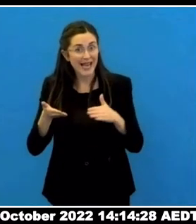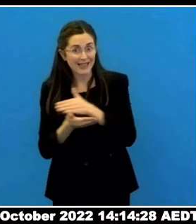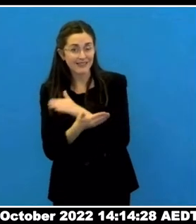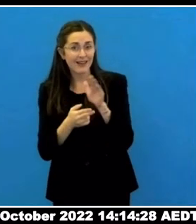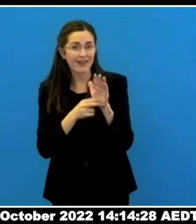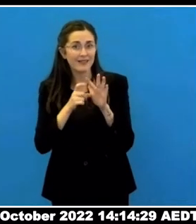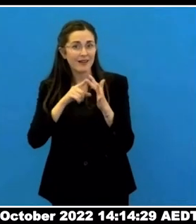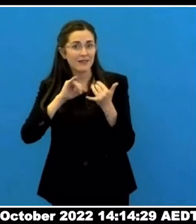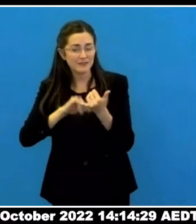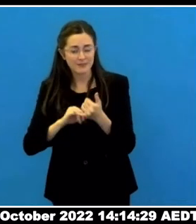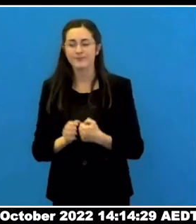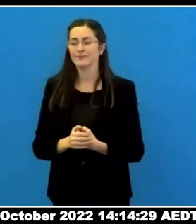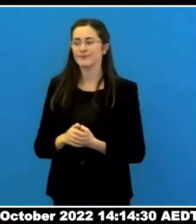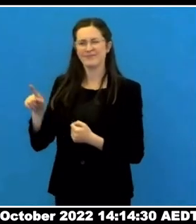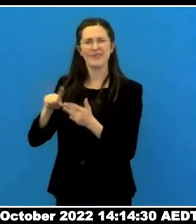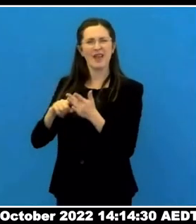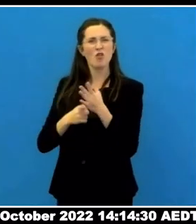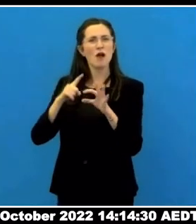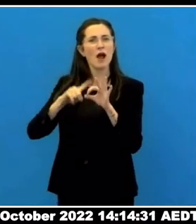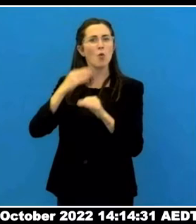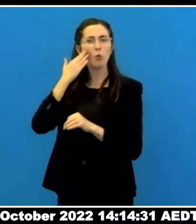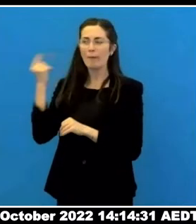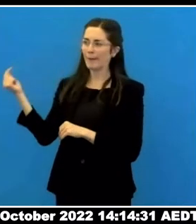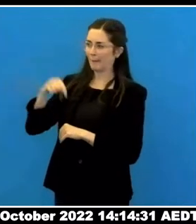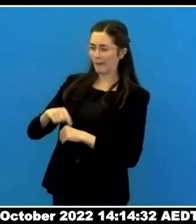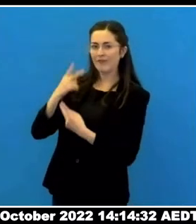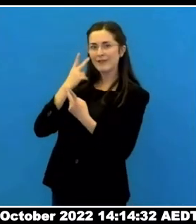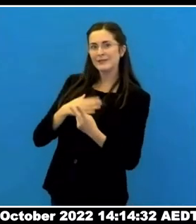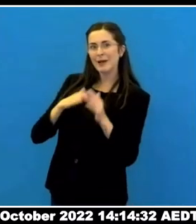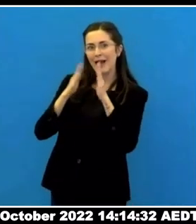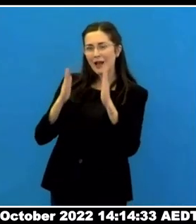She then came to my house and explained that the government would pay